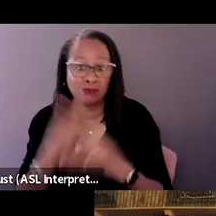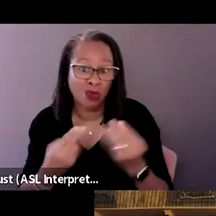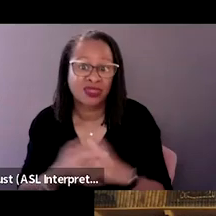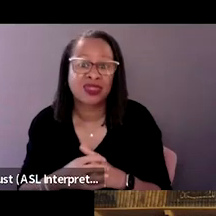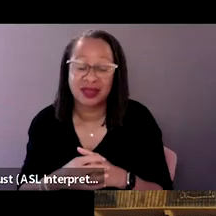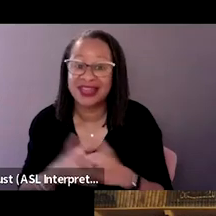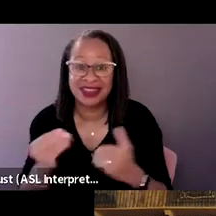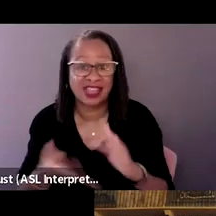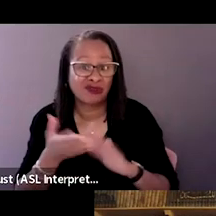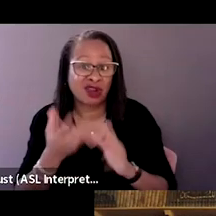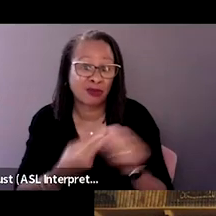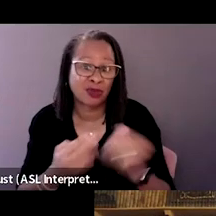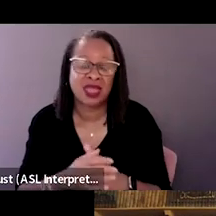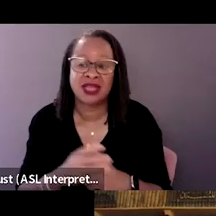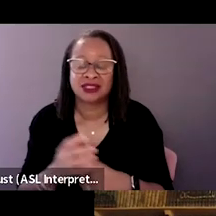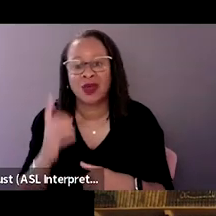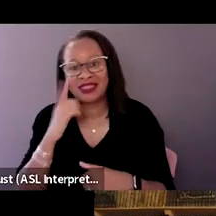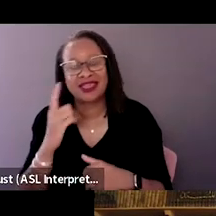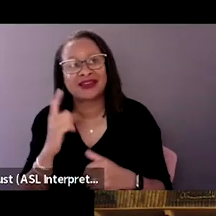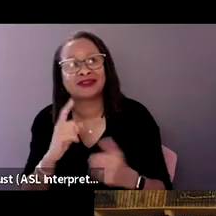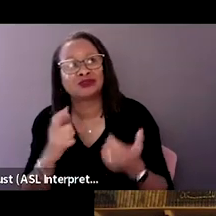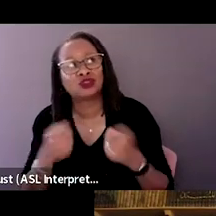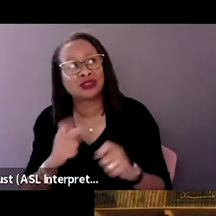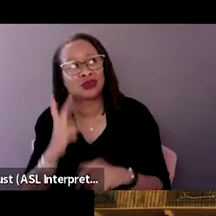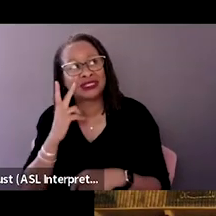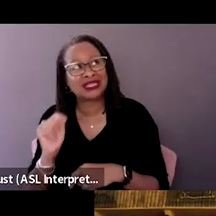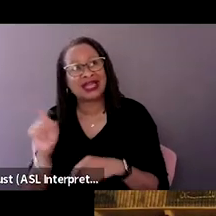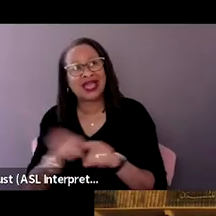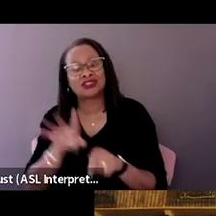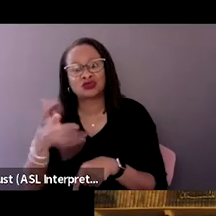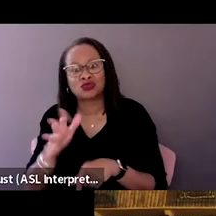So I think trying to see it as a sort of this and that